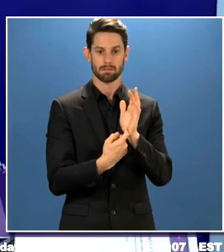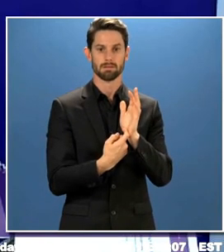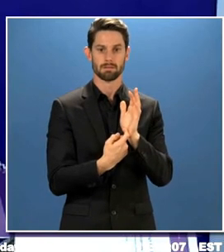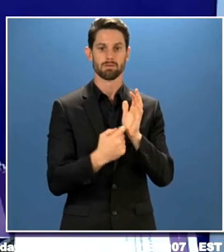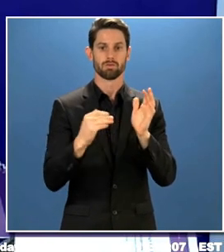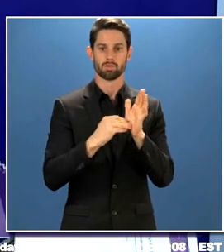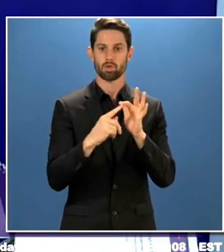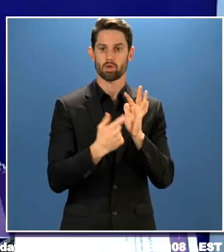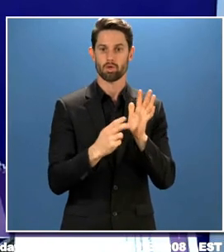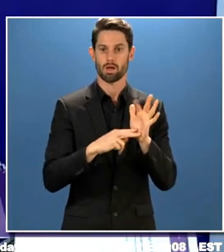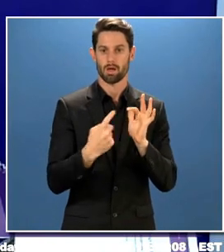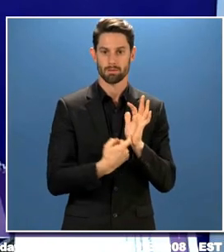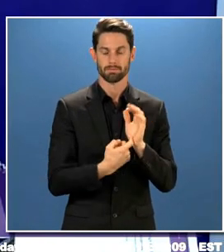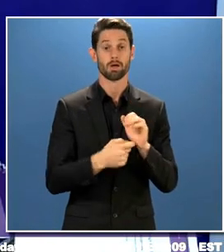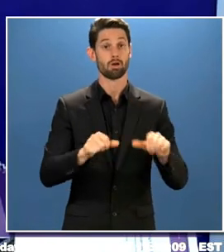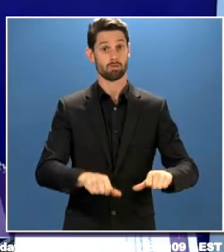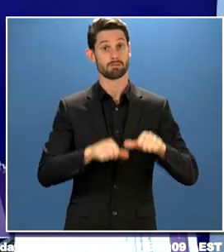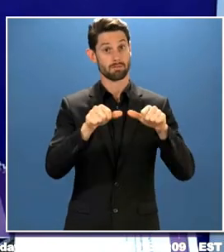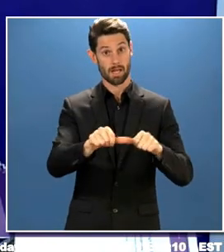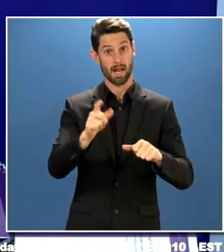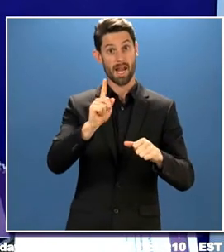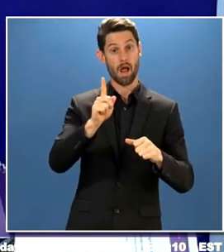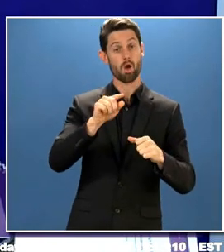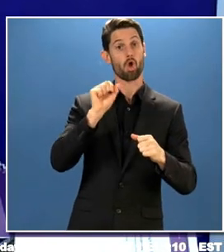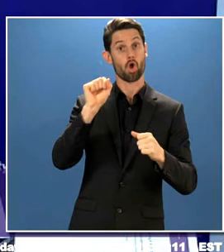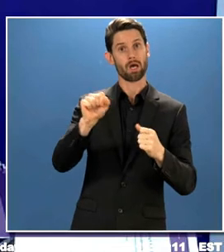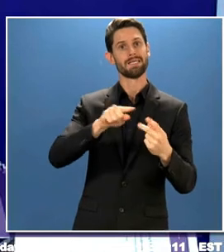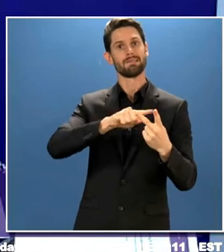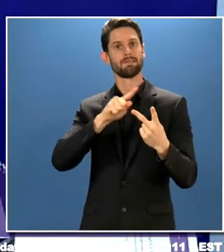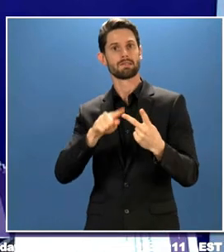If I can now move on to part two of Ms Kroes's evidence, and in doing so